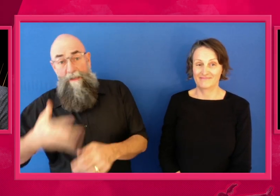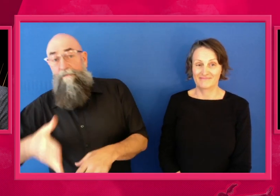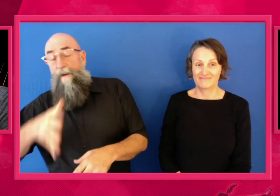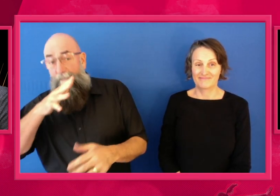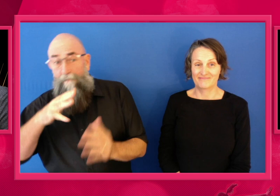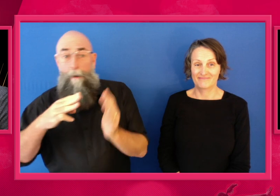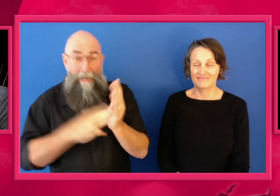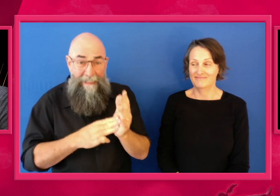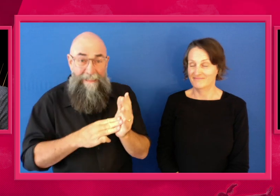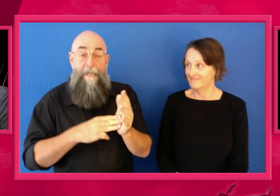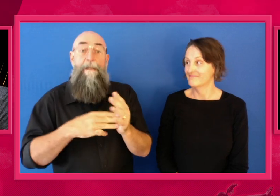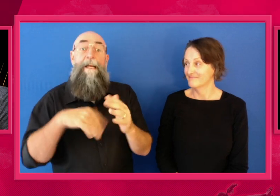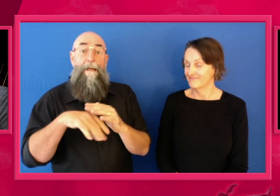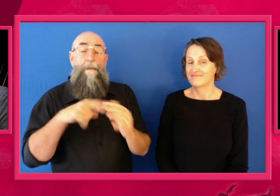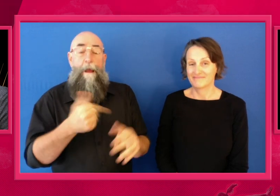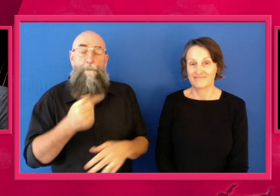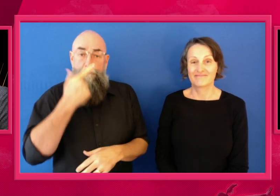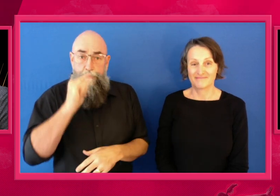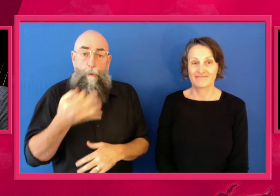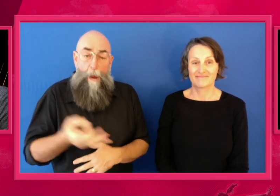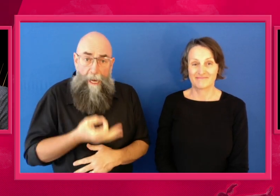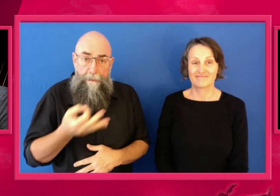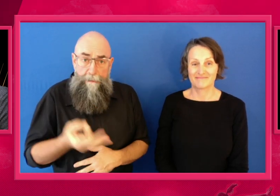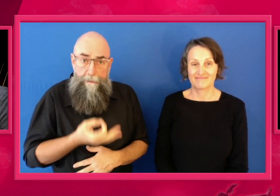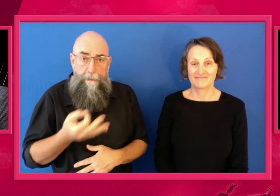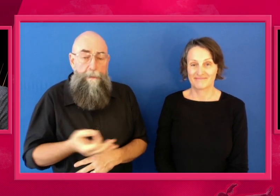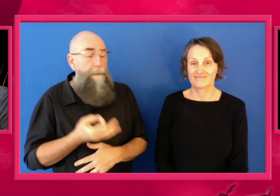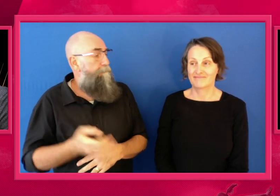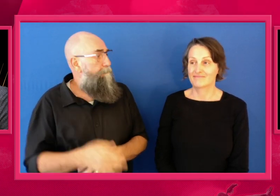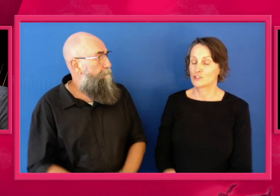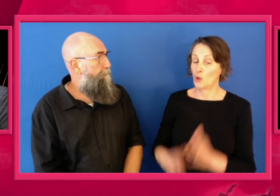Georgie Tunny: Yeah. Okay. So the heat, he, her heat performance yesterday, she needed